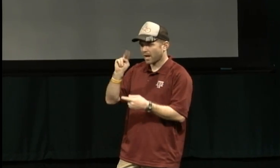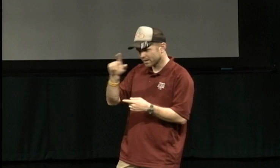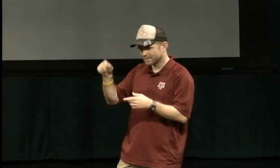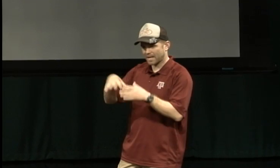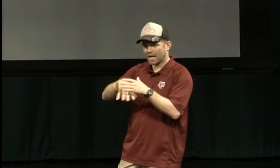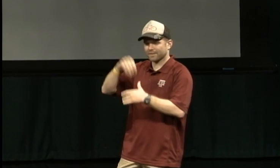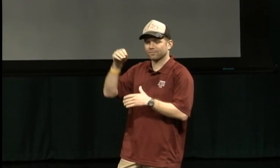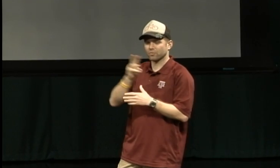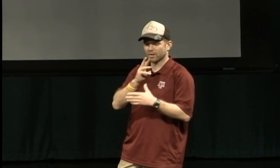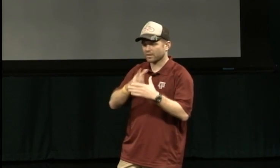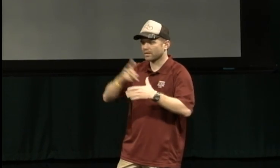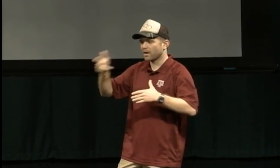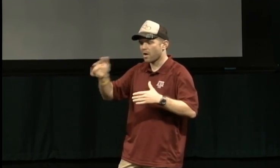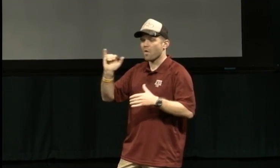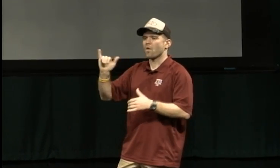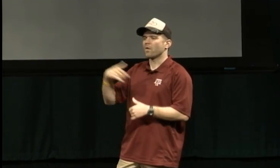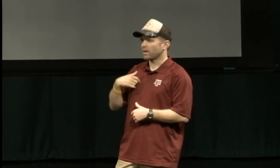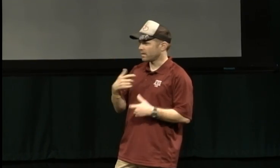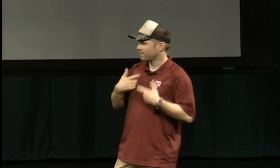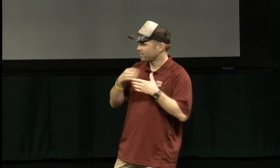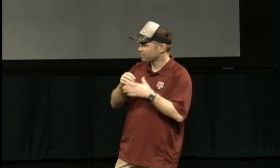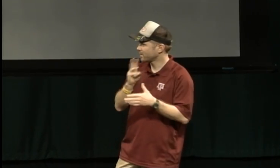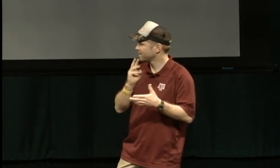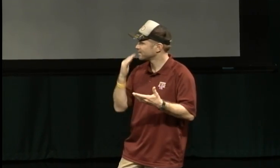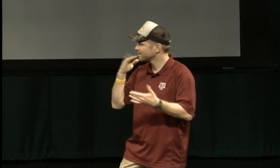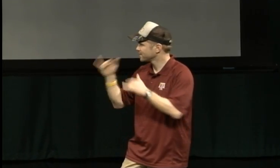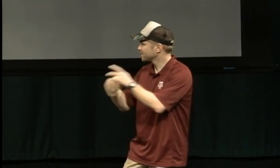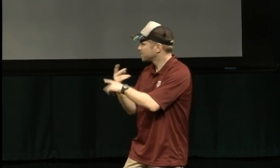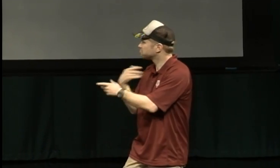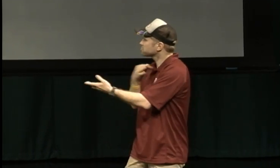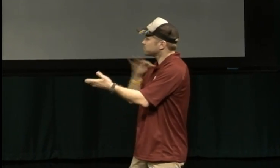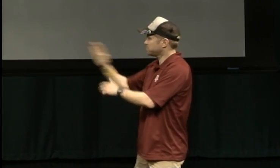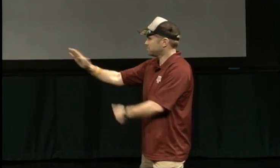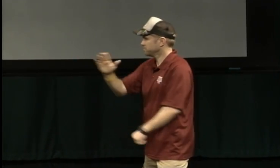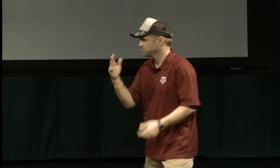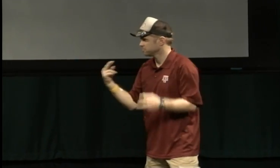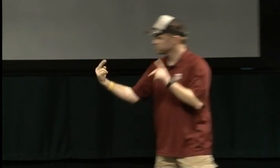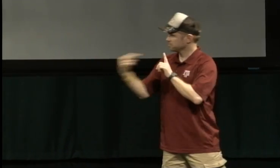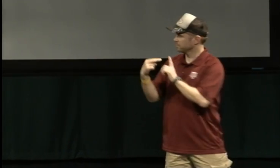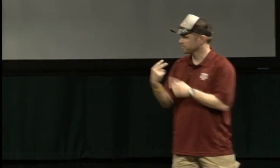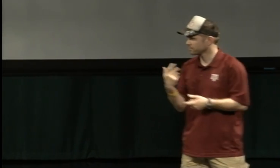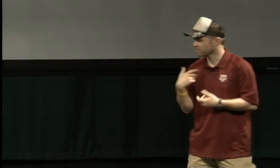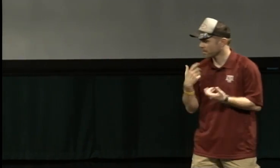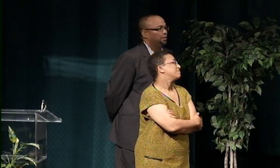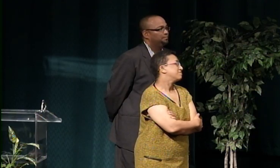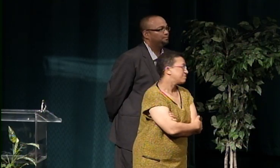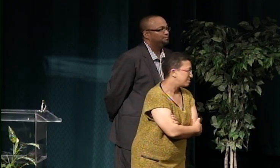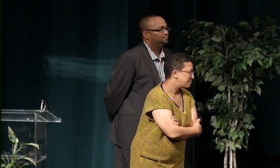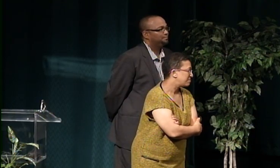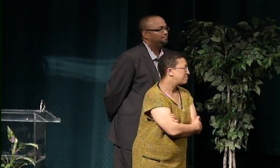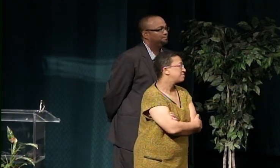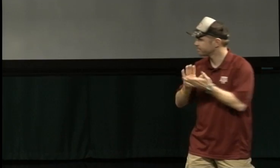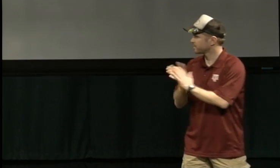And you know that fish live in water. They don't even realize that they're living in water